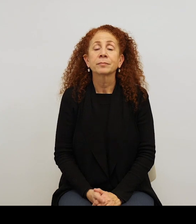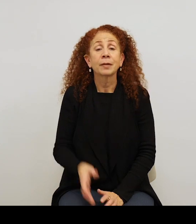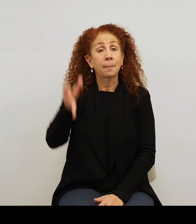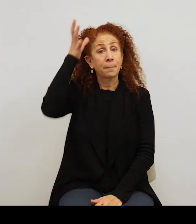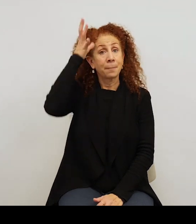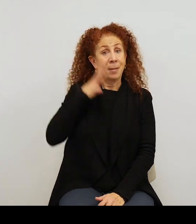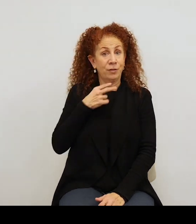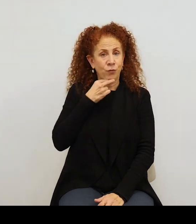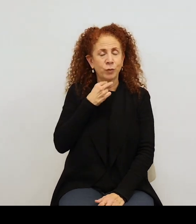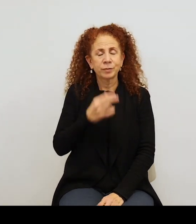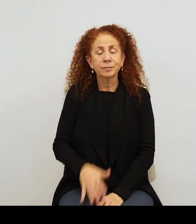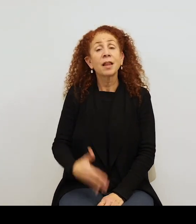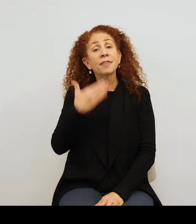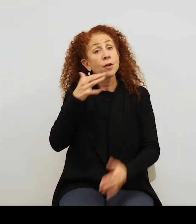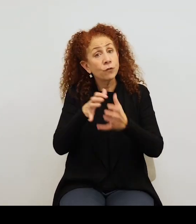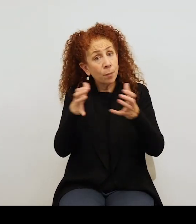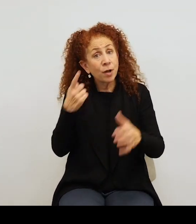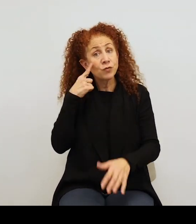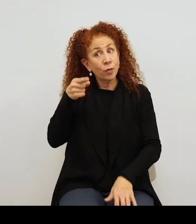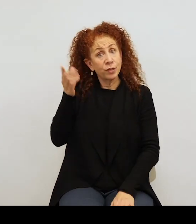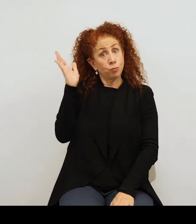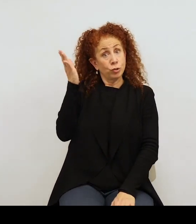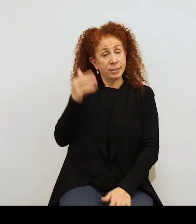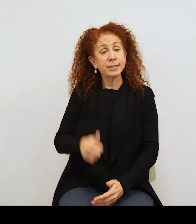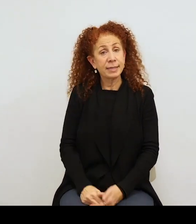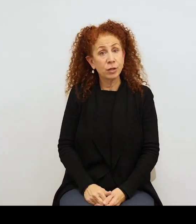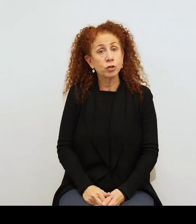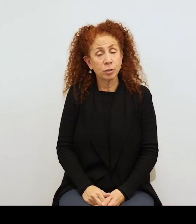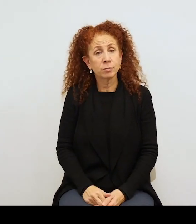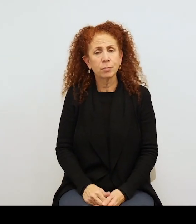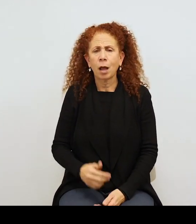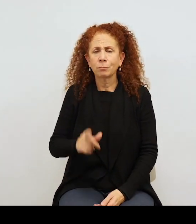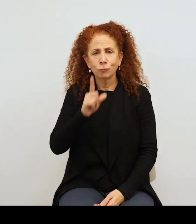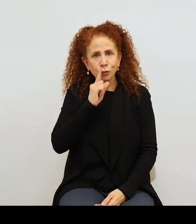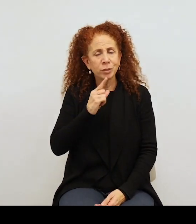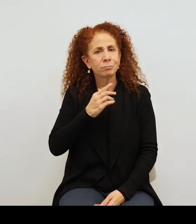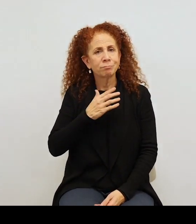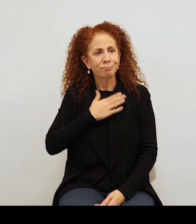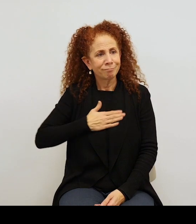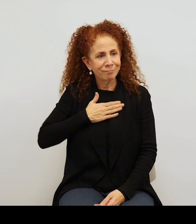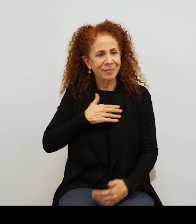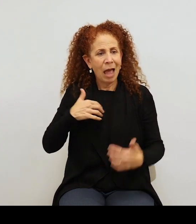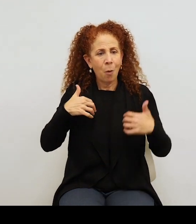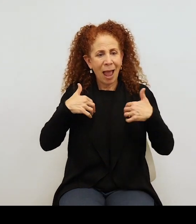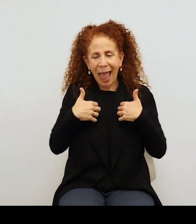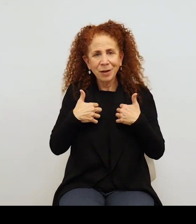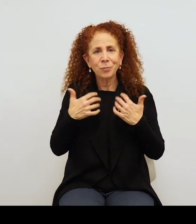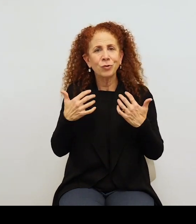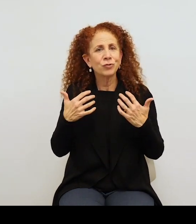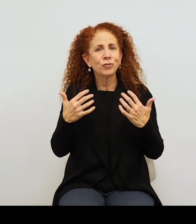Thanks so much for this presentation. I especially loved the animals slide.